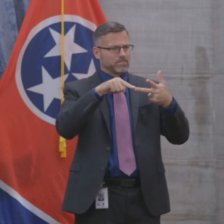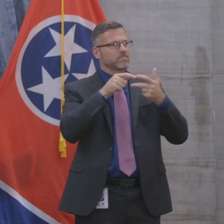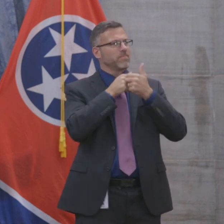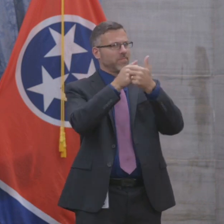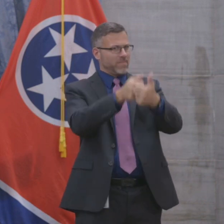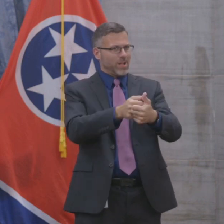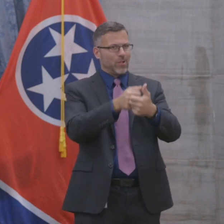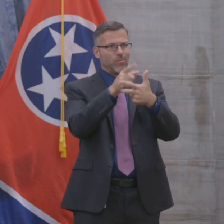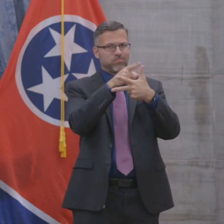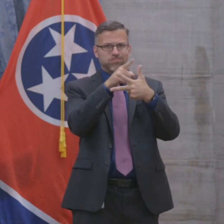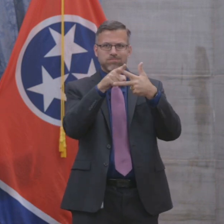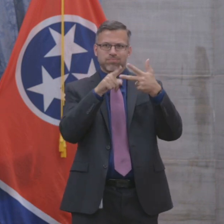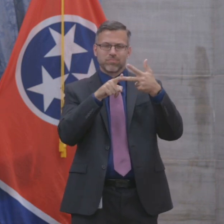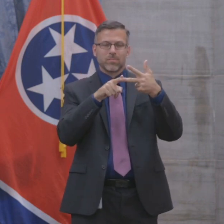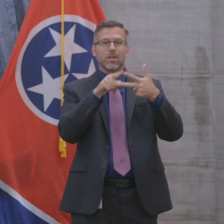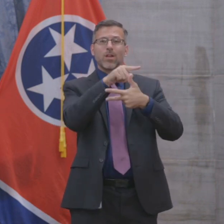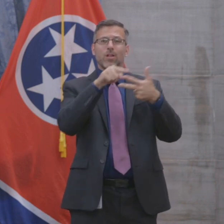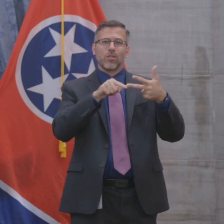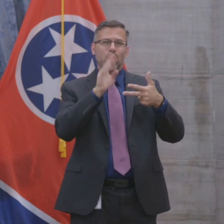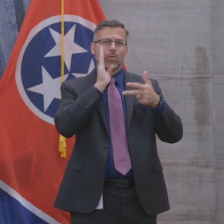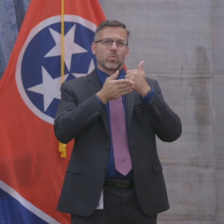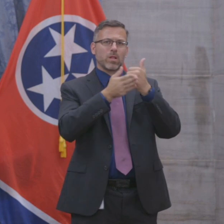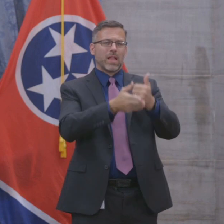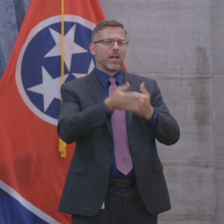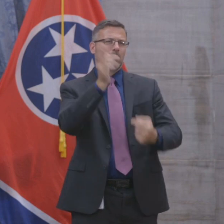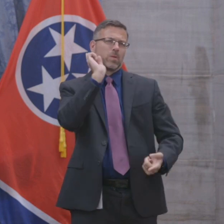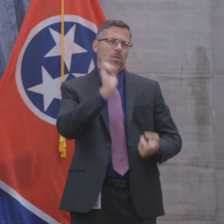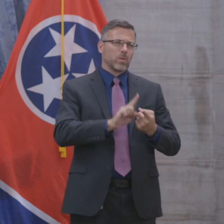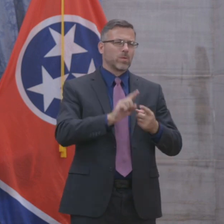count numbers have gone down and that's very encouraging. And we